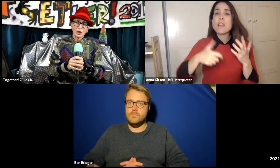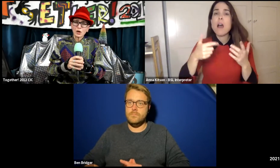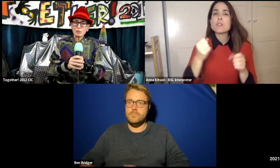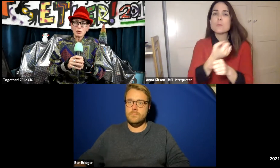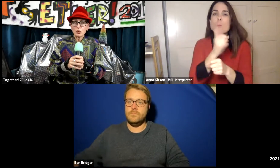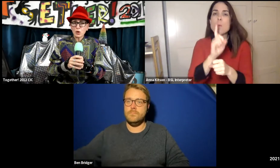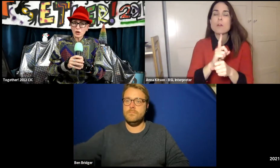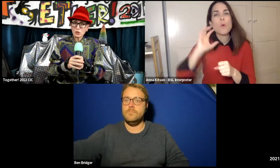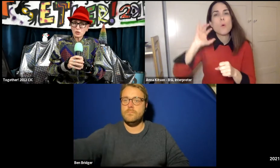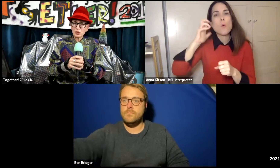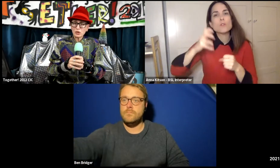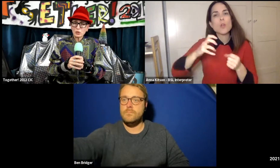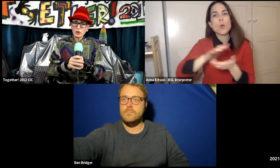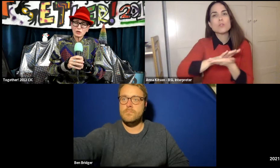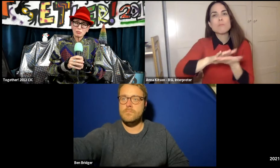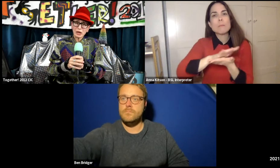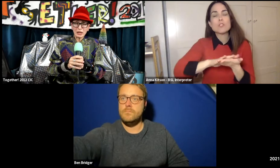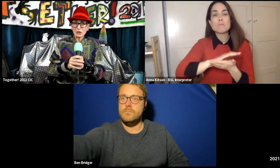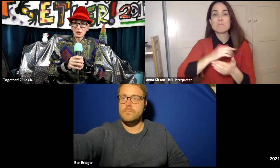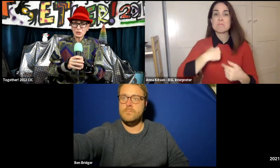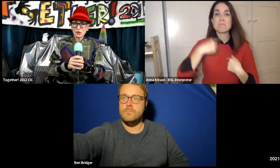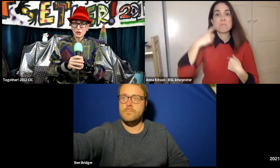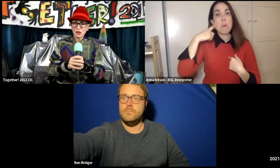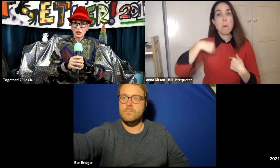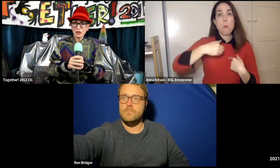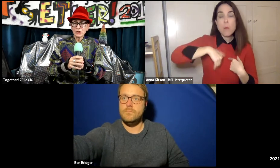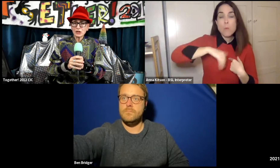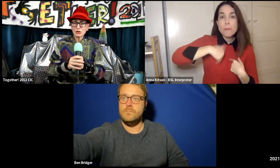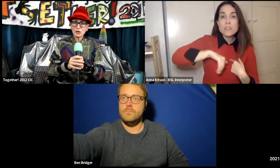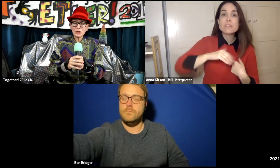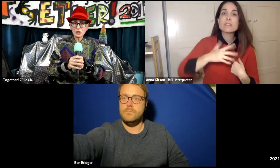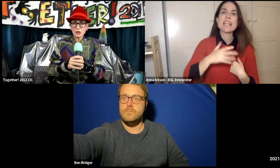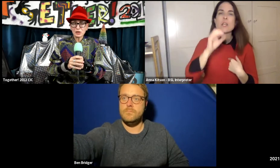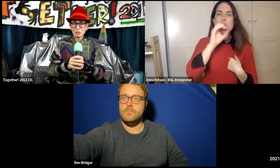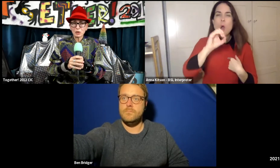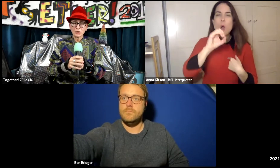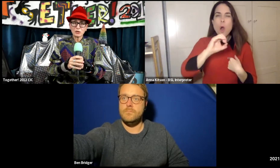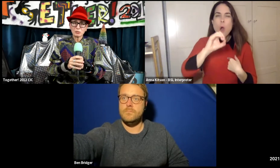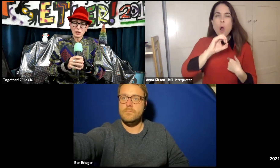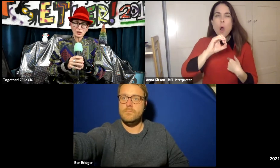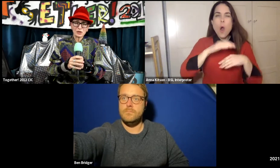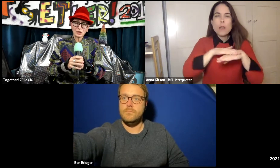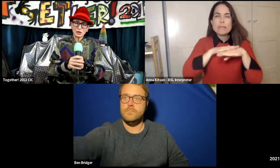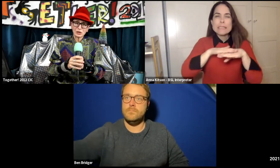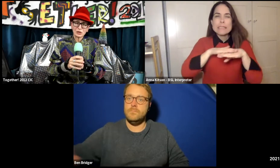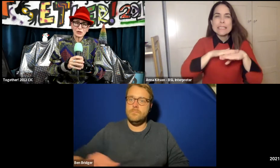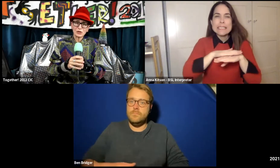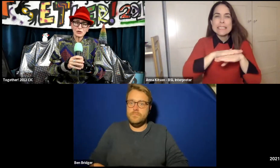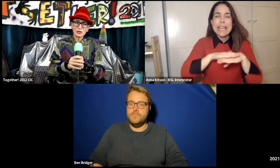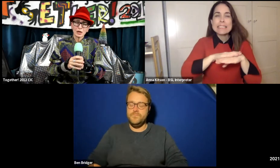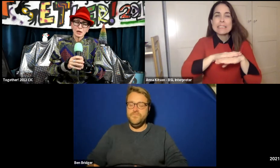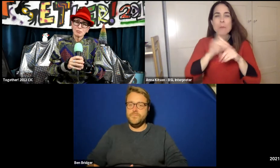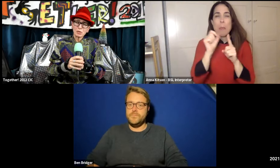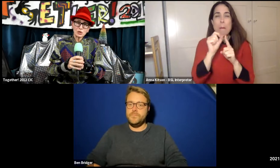I'm a white woman, with pale olive skin, green eyes behind black, plastic glasses.